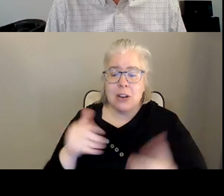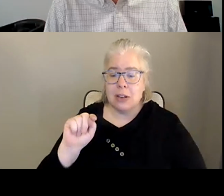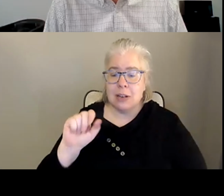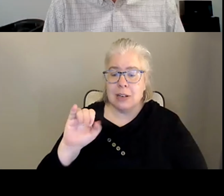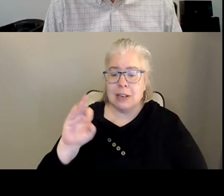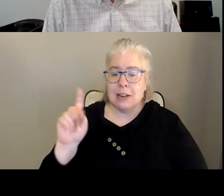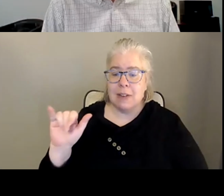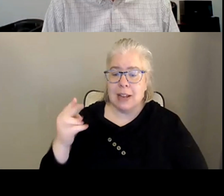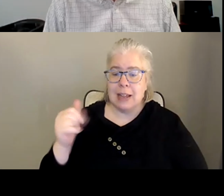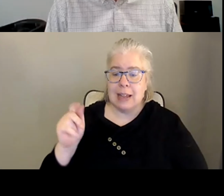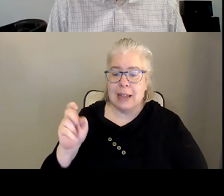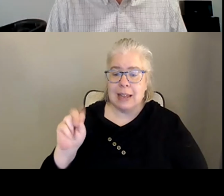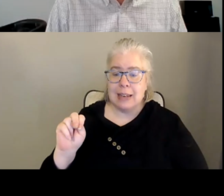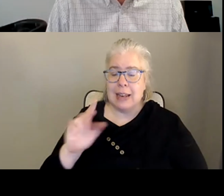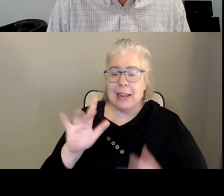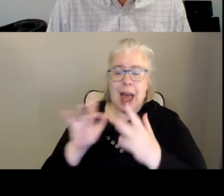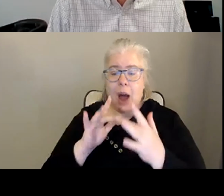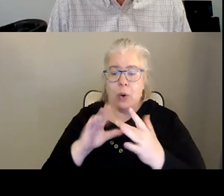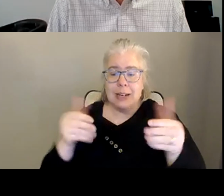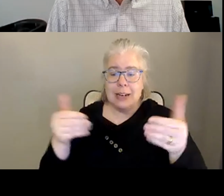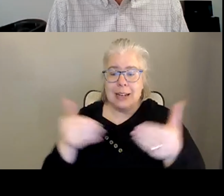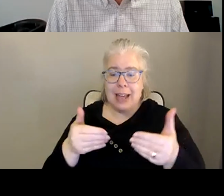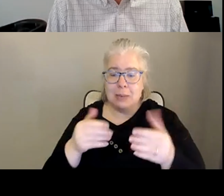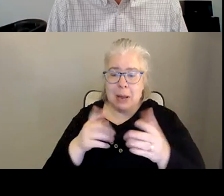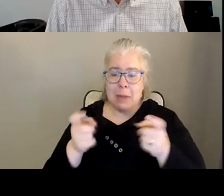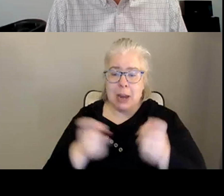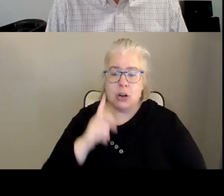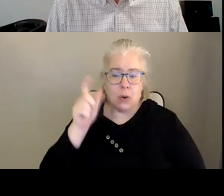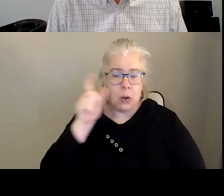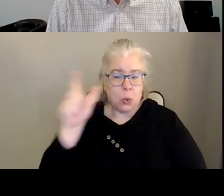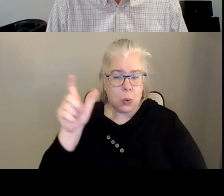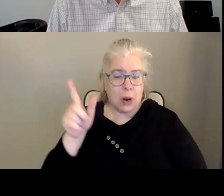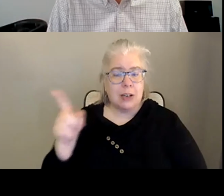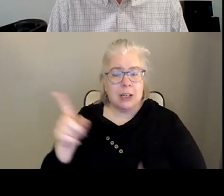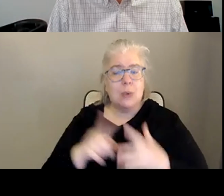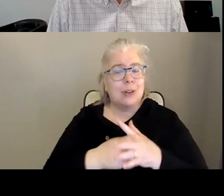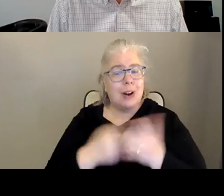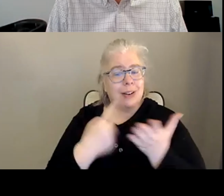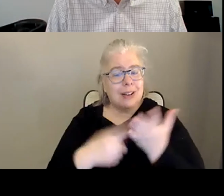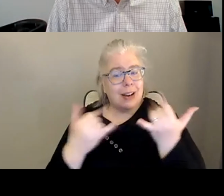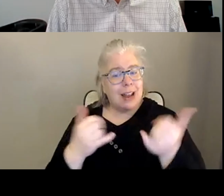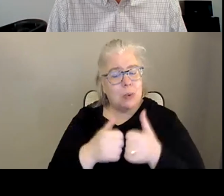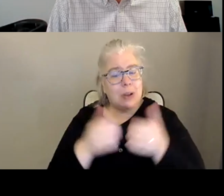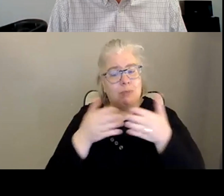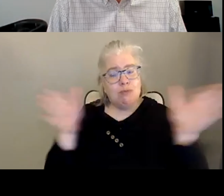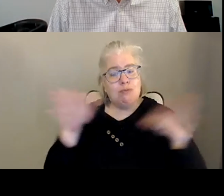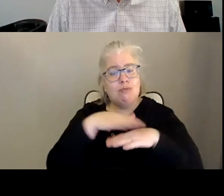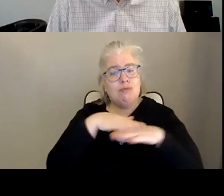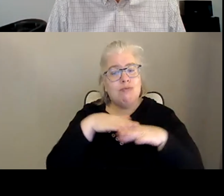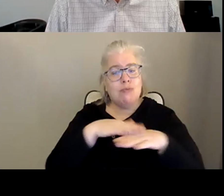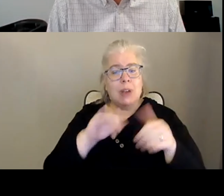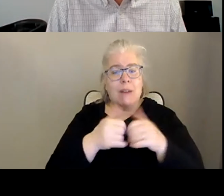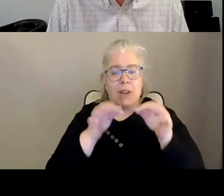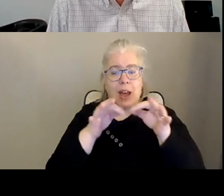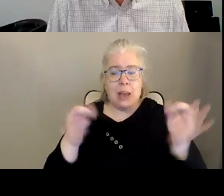She is the Outreach and Engagement Manager with LUNA and she'll be starting the discussion today with an overview of how language services are priced.